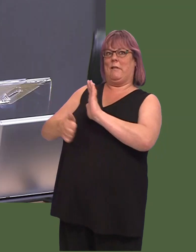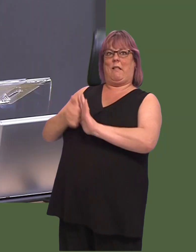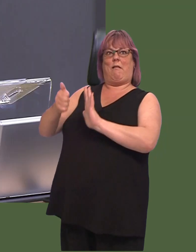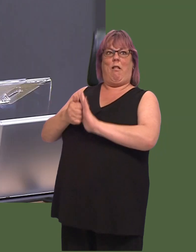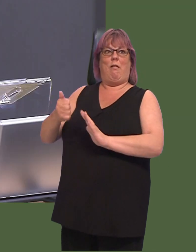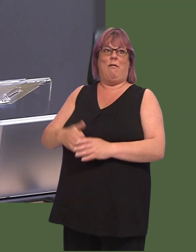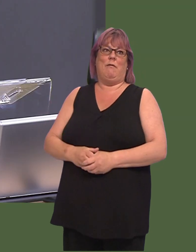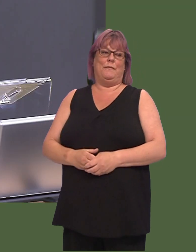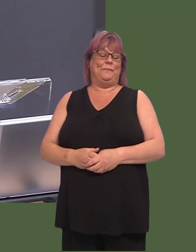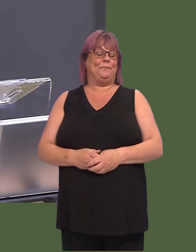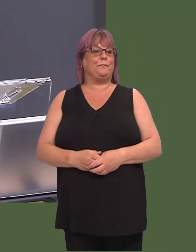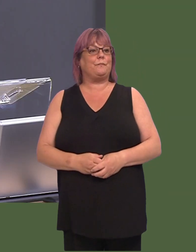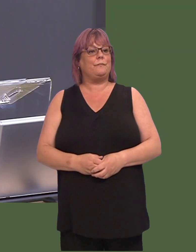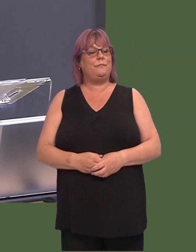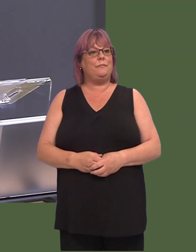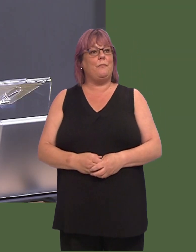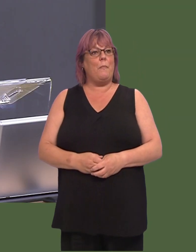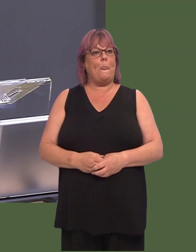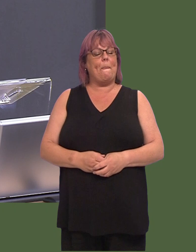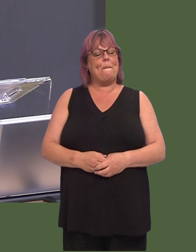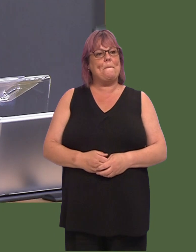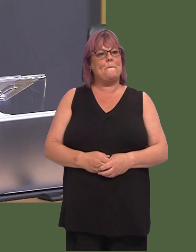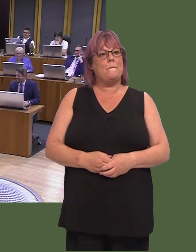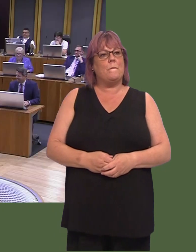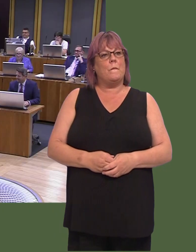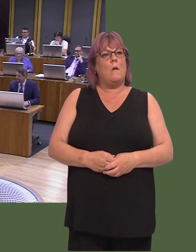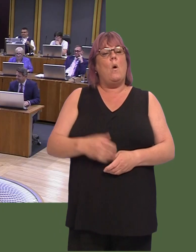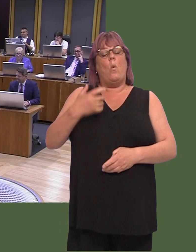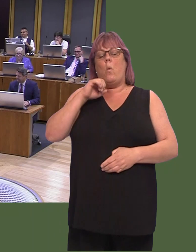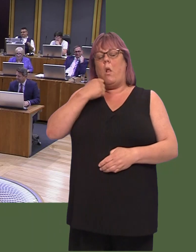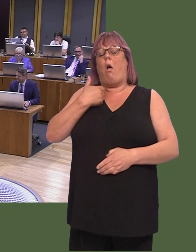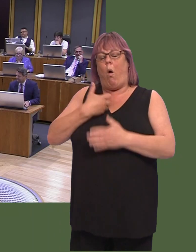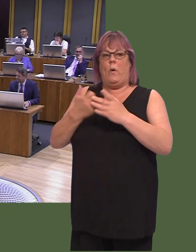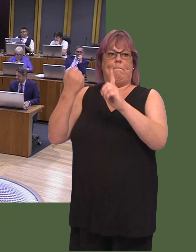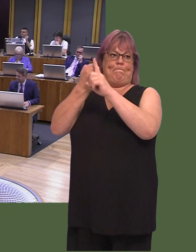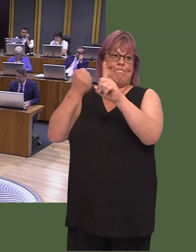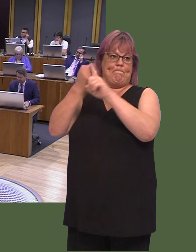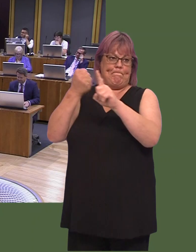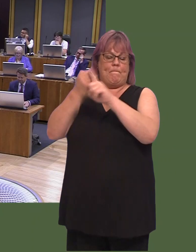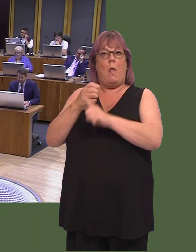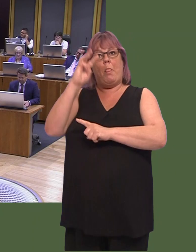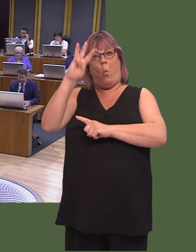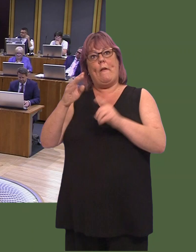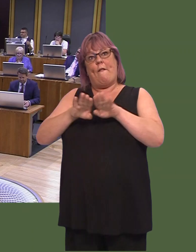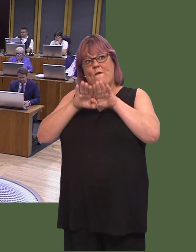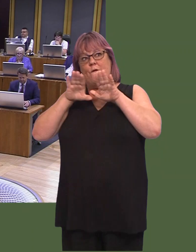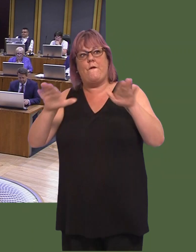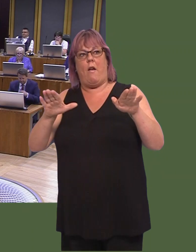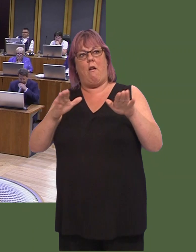That is his talentóI understand that. But I have to say that we will always fight to make sure that Wales gets its fair share of infrastructure investment.